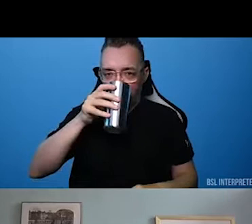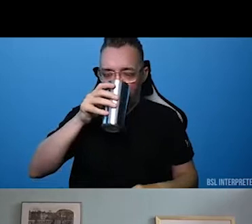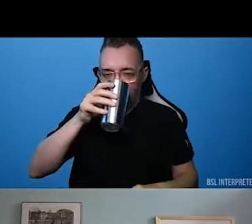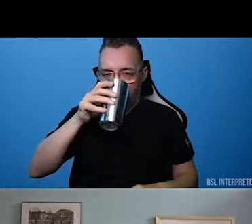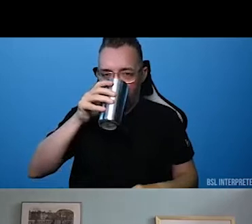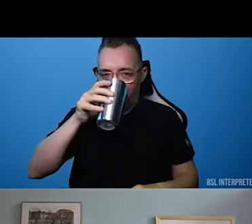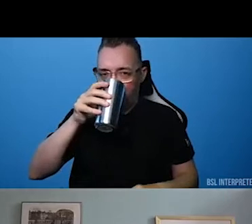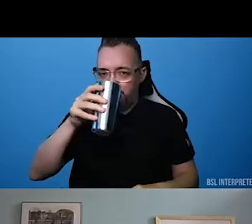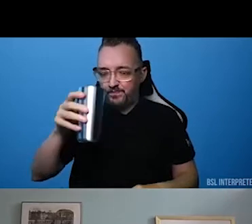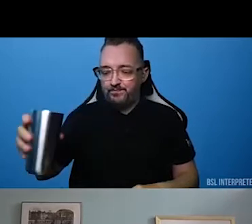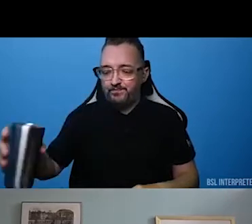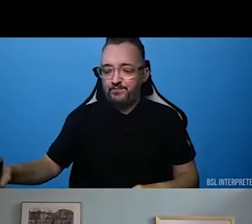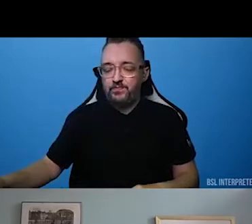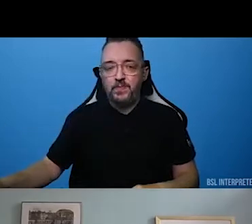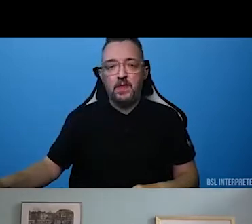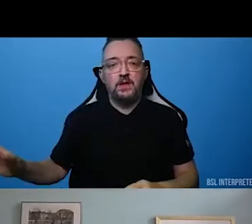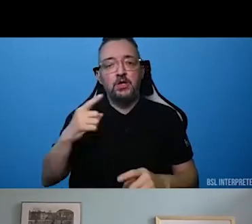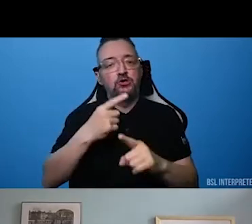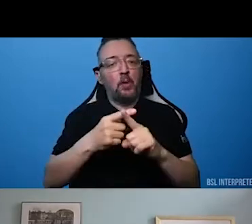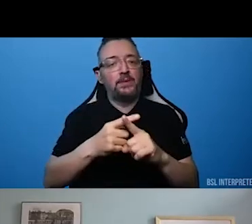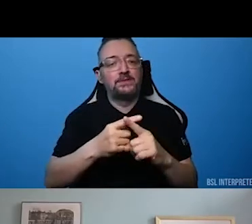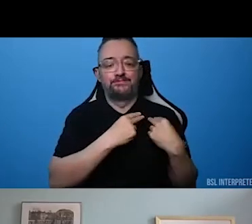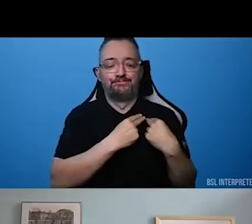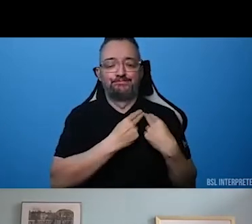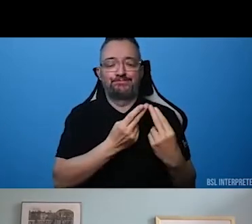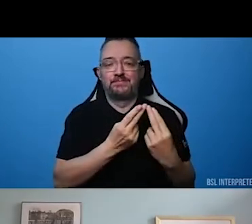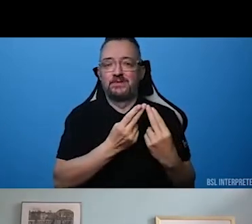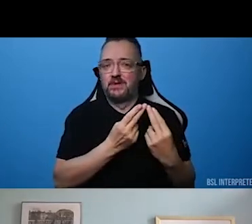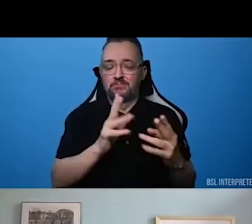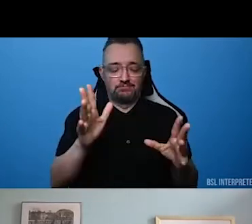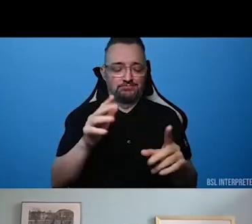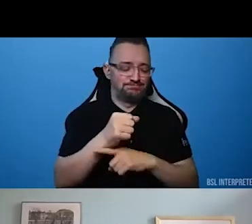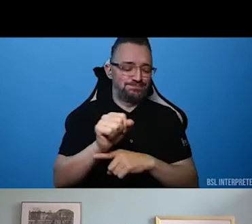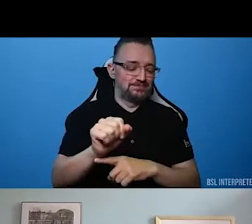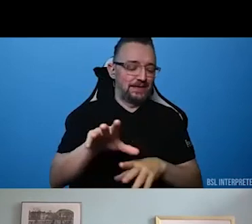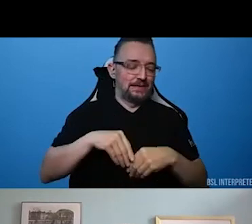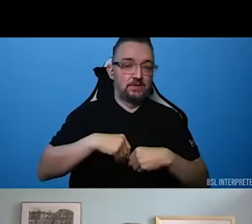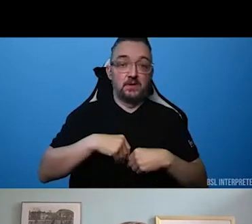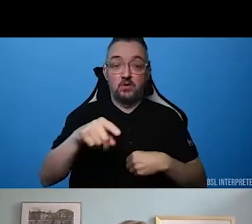A little word on disavowal then. So professor Tom Devine really made his career